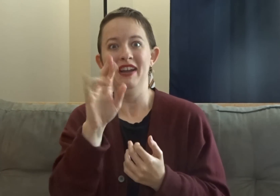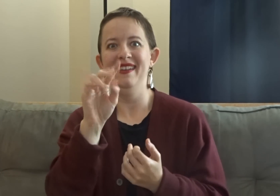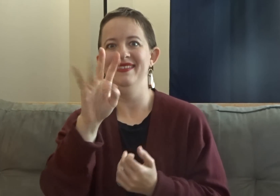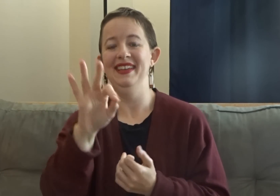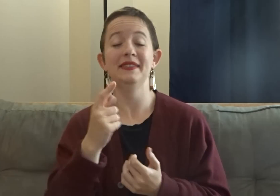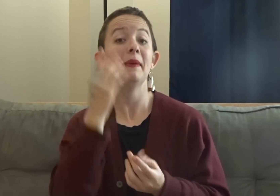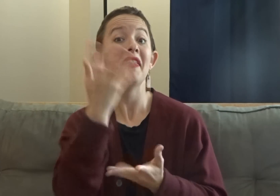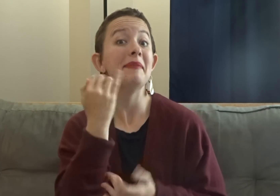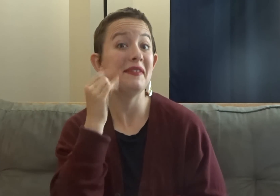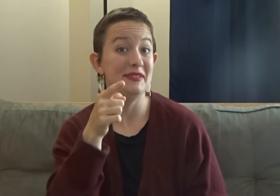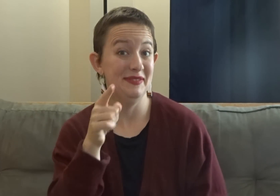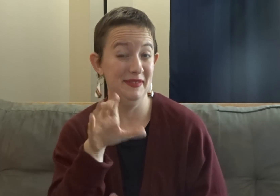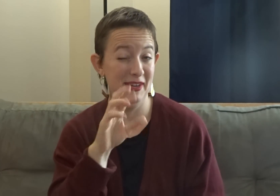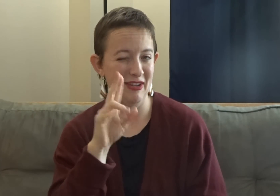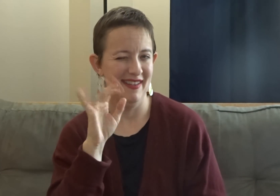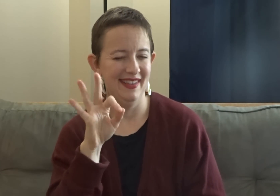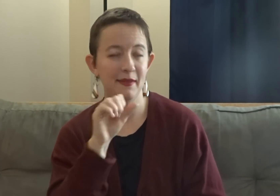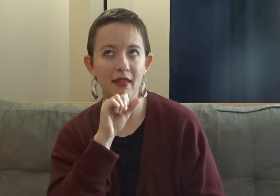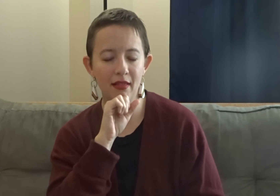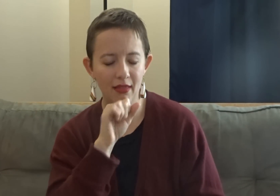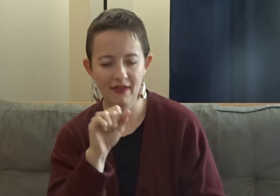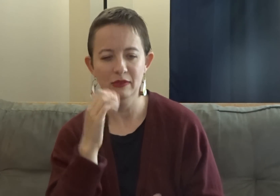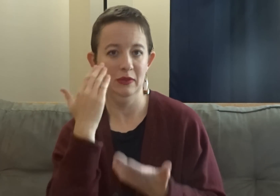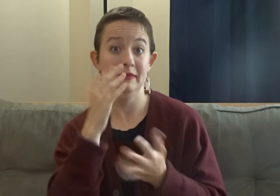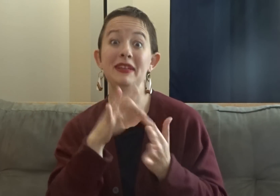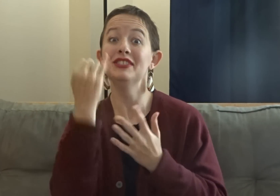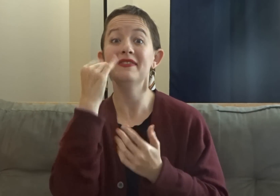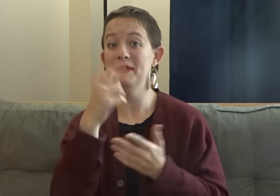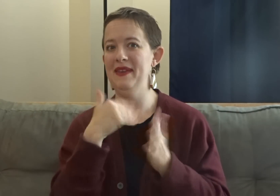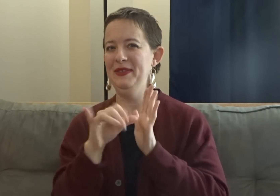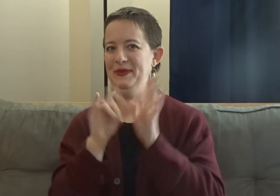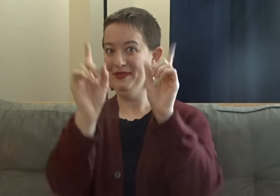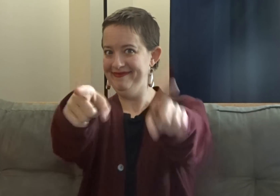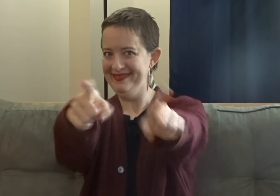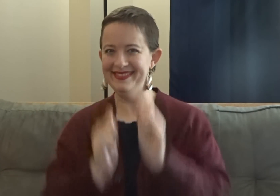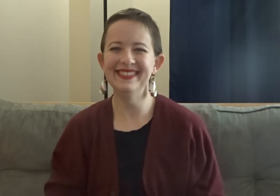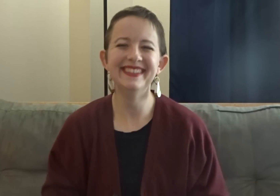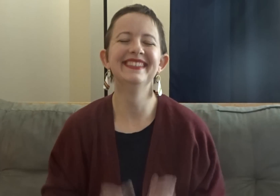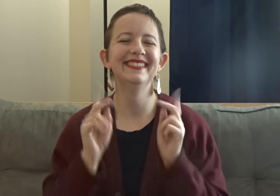So there's not many R-IVF. So let me know if you're doing reciprocal IVF. I would love to know, especially if you have a YouTube.